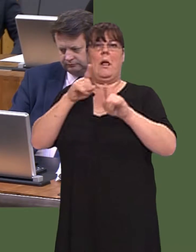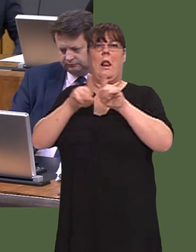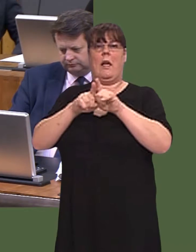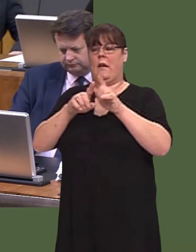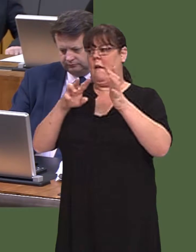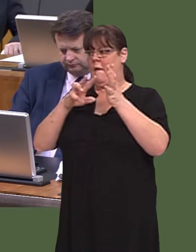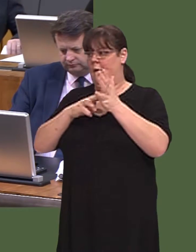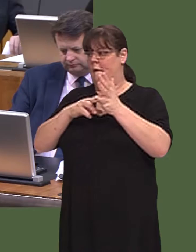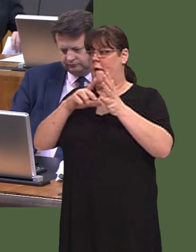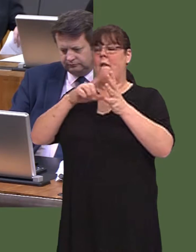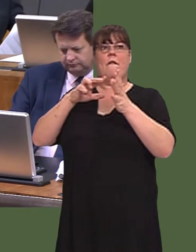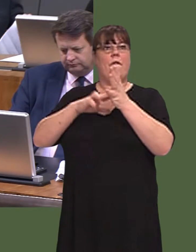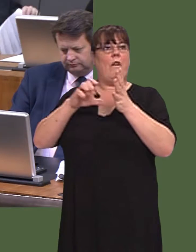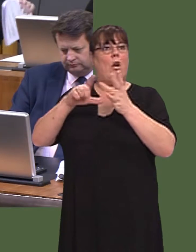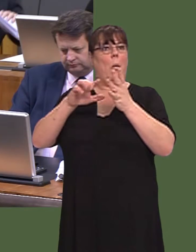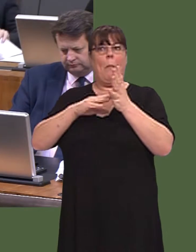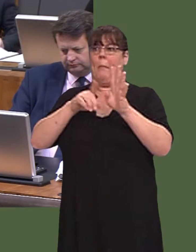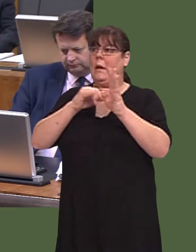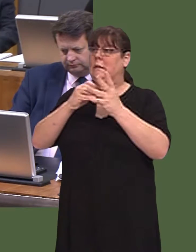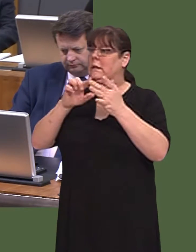such as vancomycin, havenít been able to resolve.